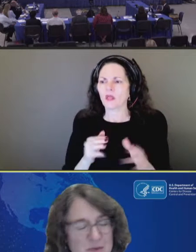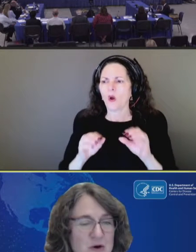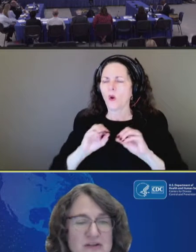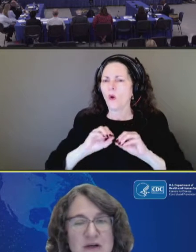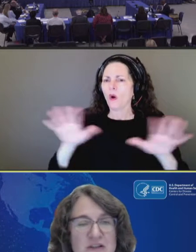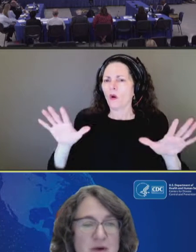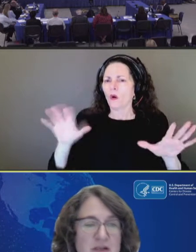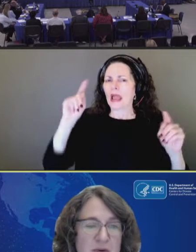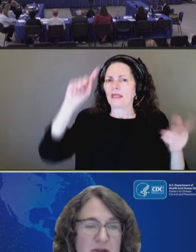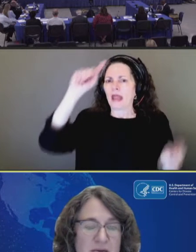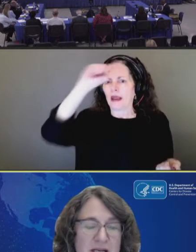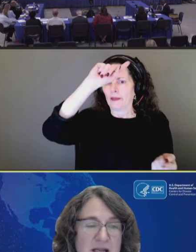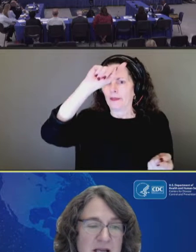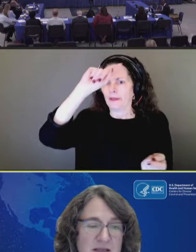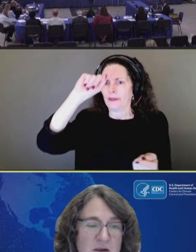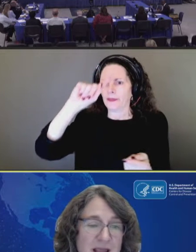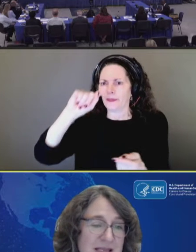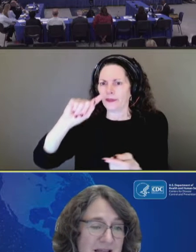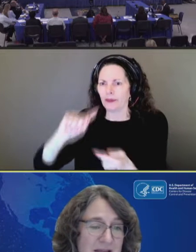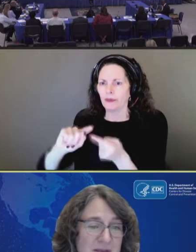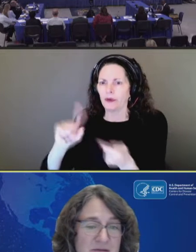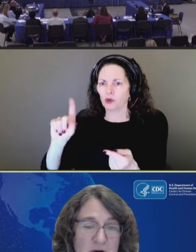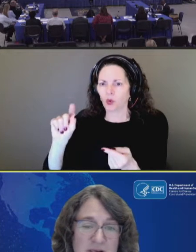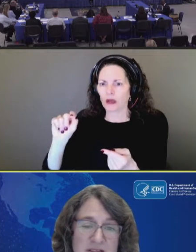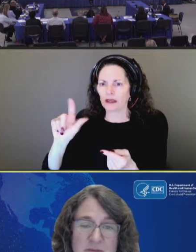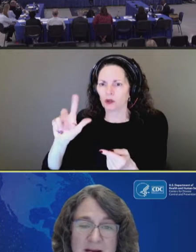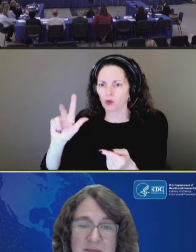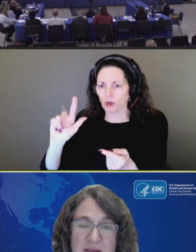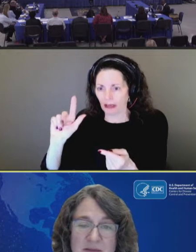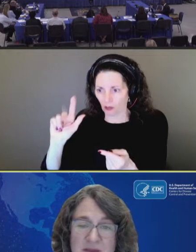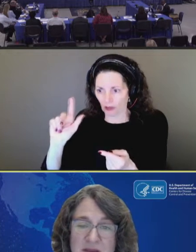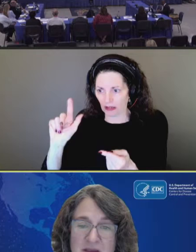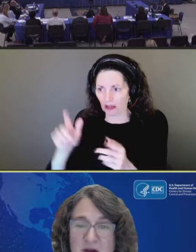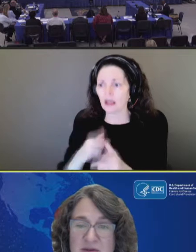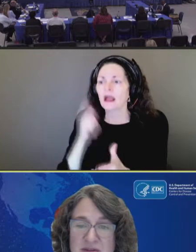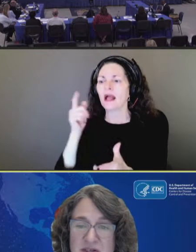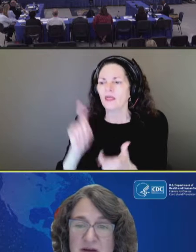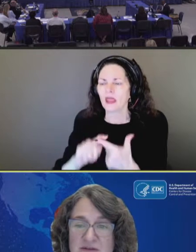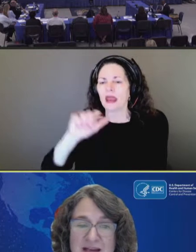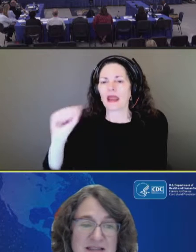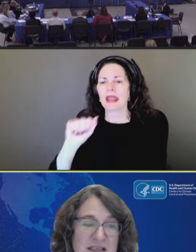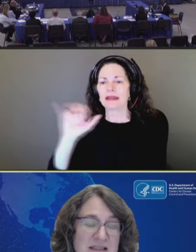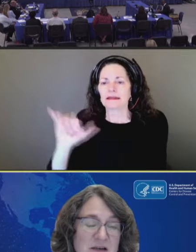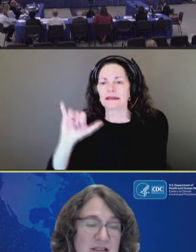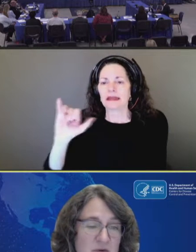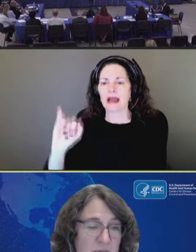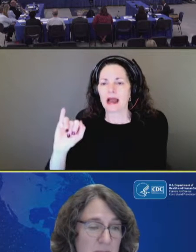summer during 2023. So, ACIP voted to recommend that the two-dose JYNNEOS vaccine series for